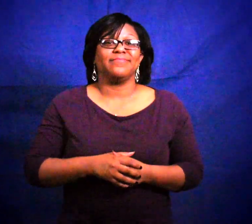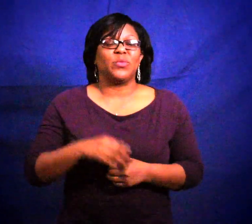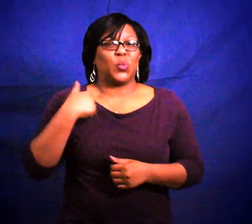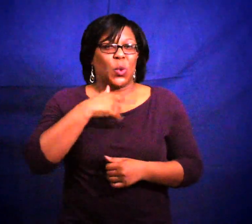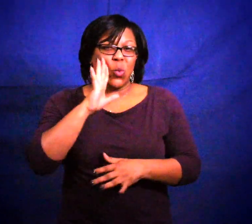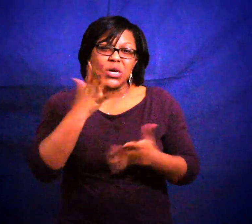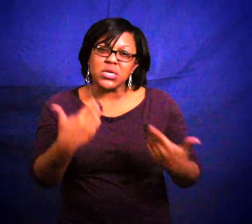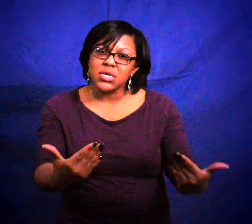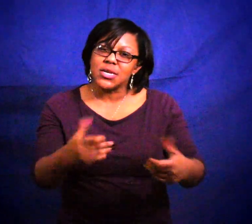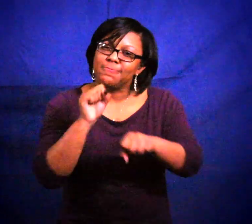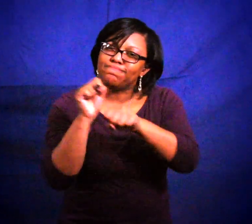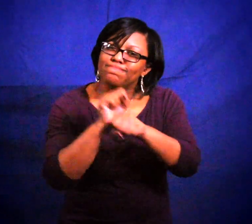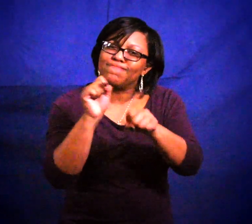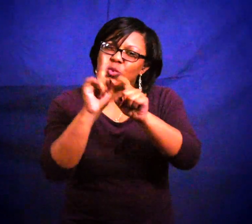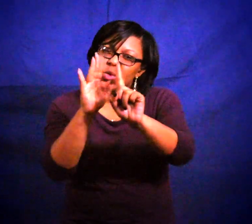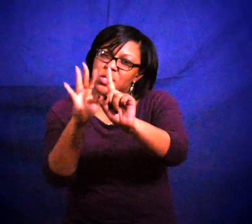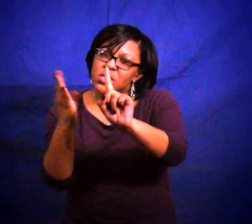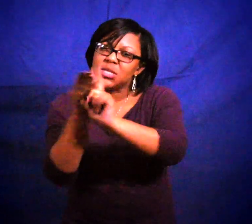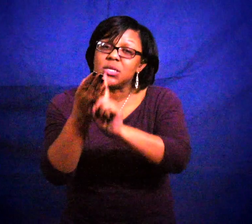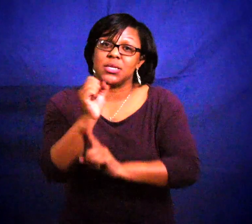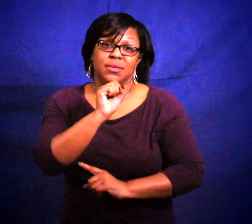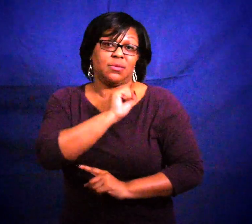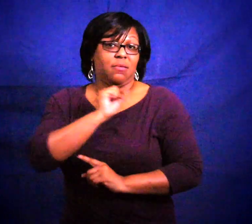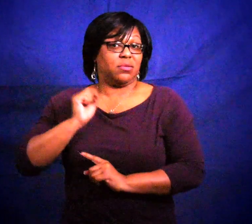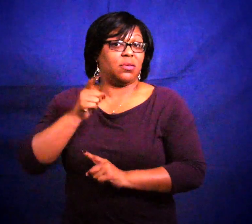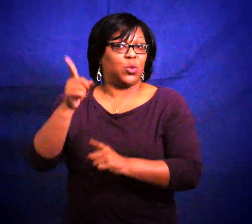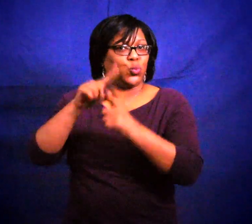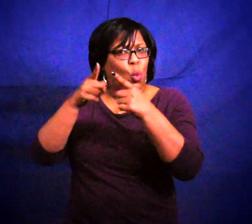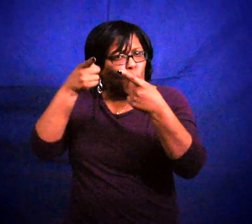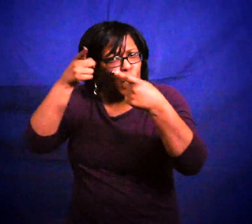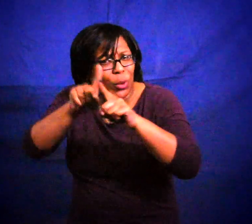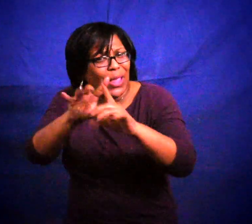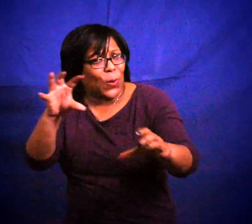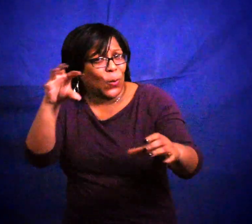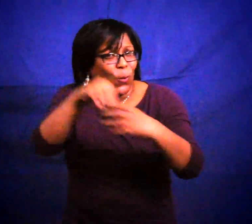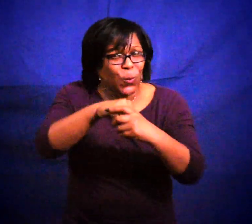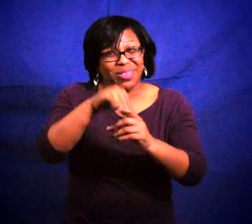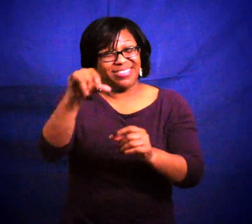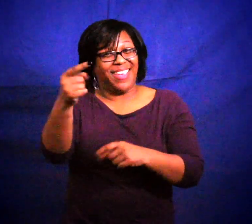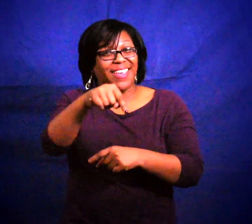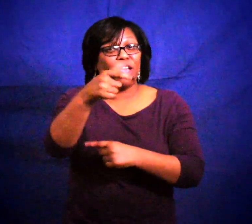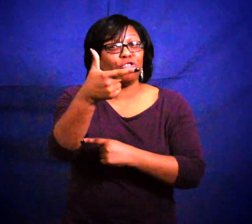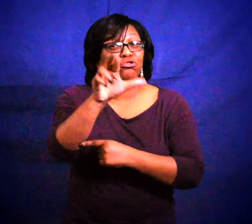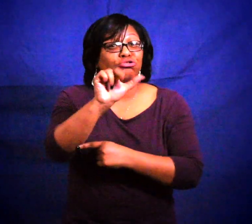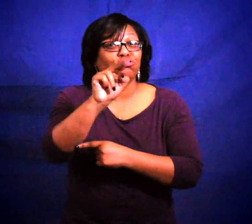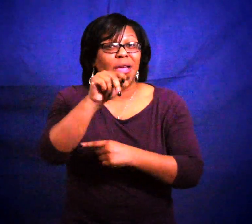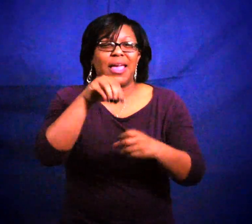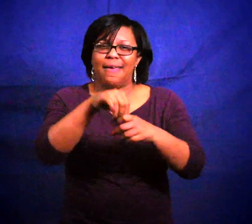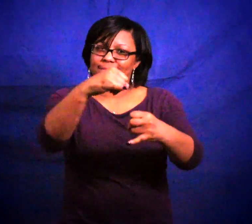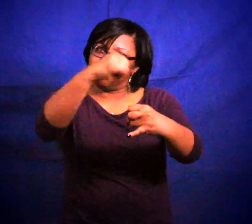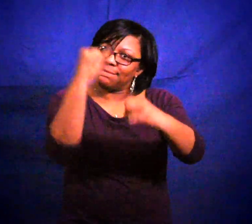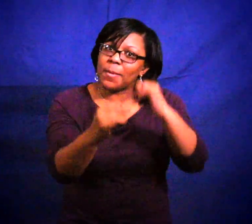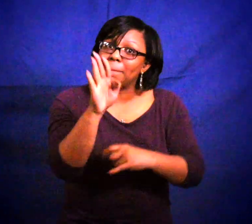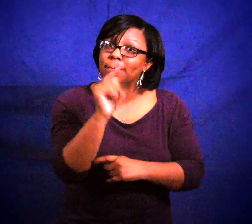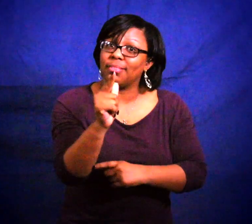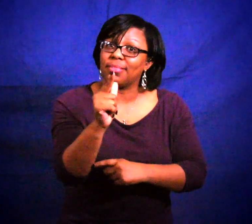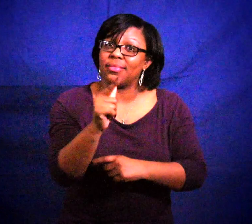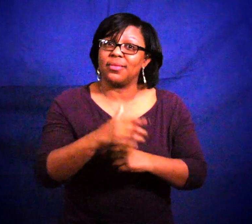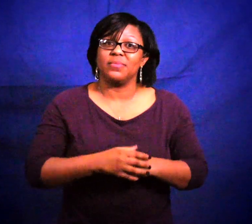We will work to convince the Senate to agree to include the grant in the final bill.